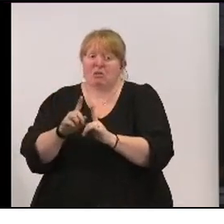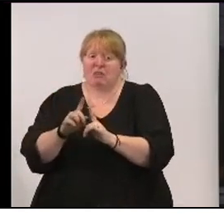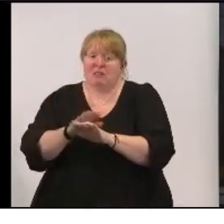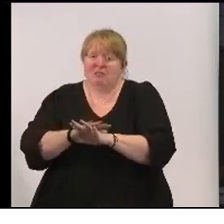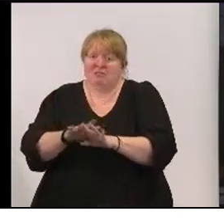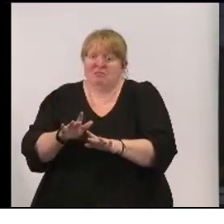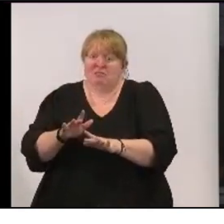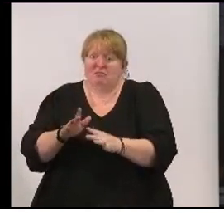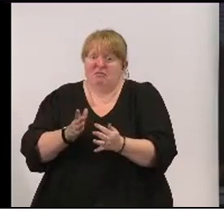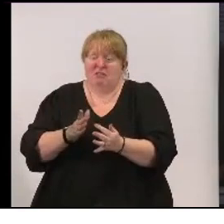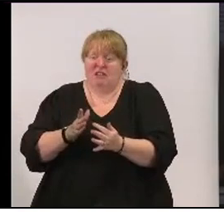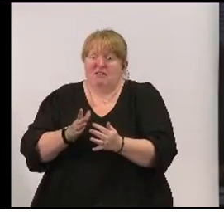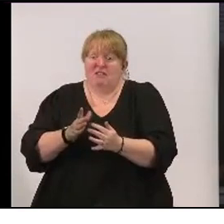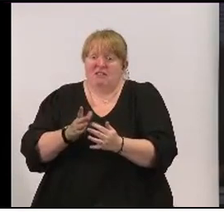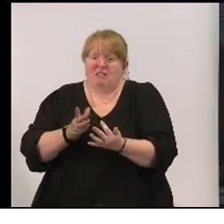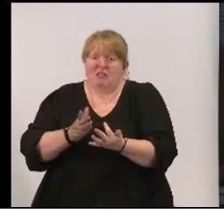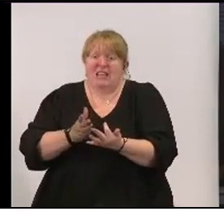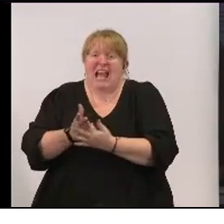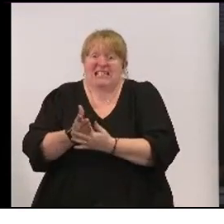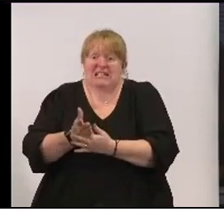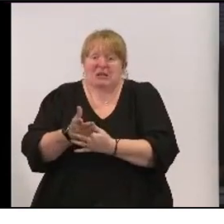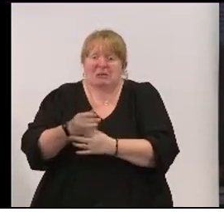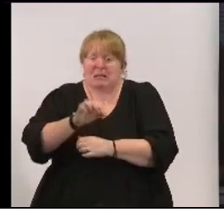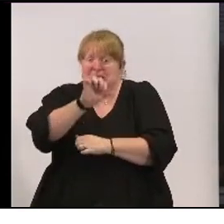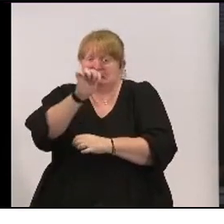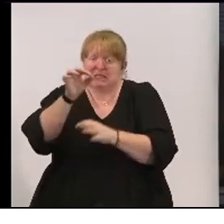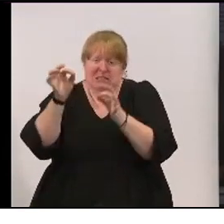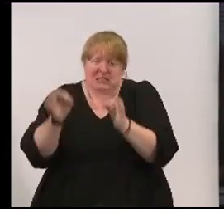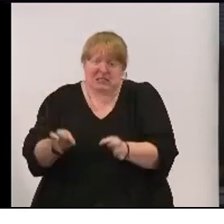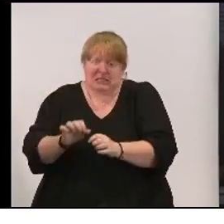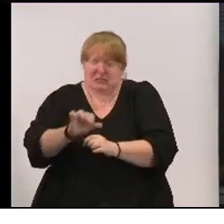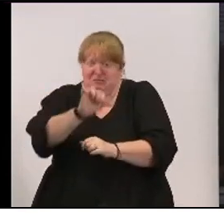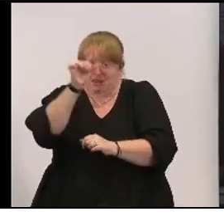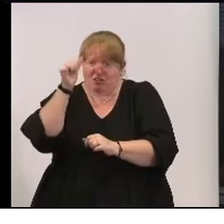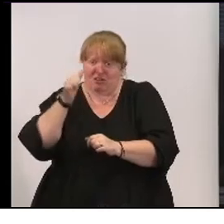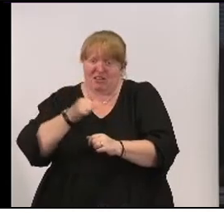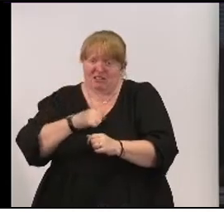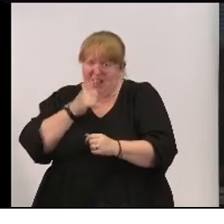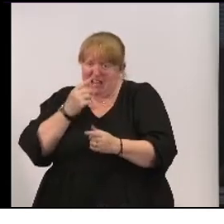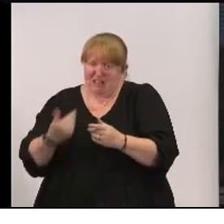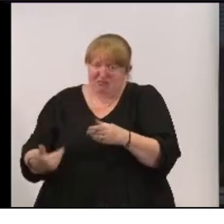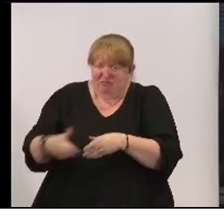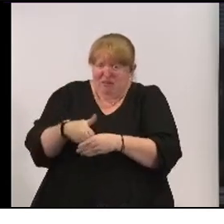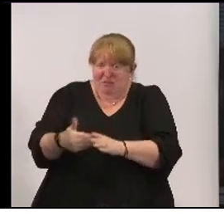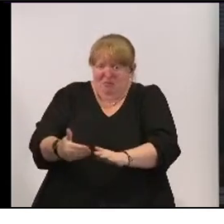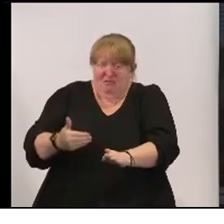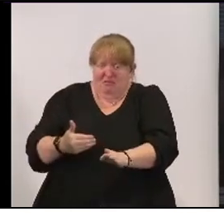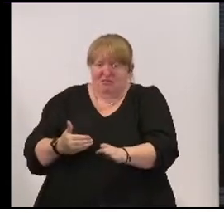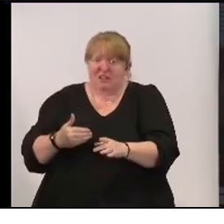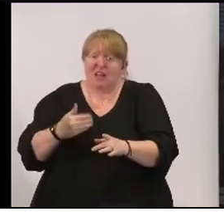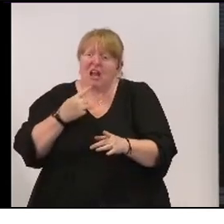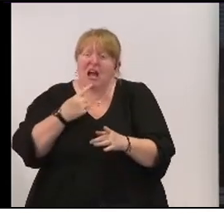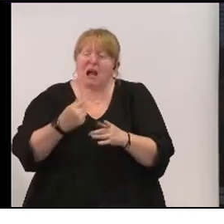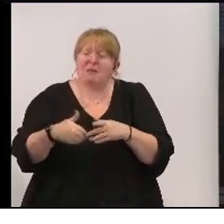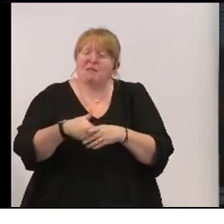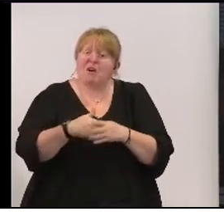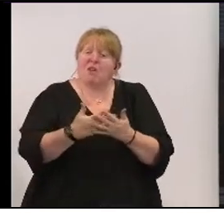I've been able to build that in I'm a member of lots of external product groups,